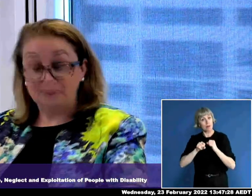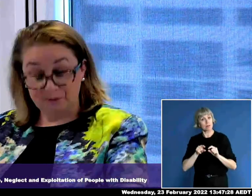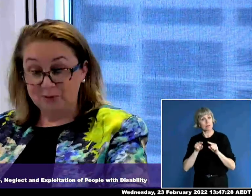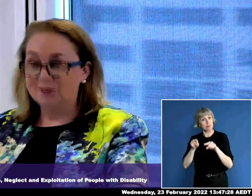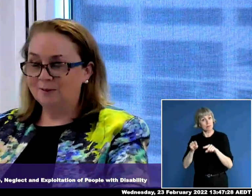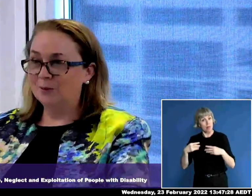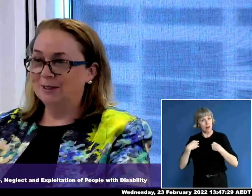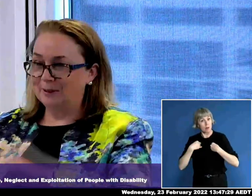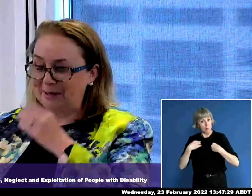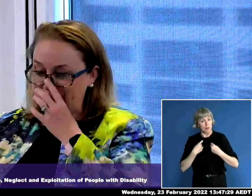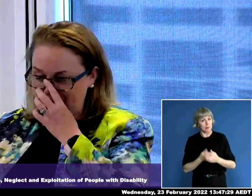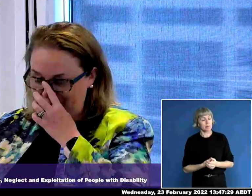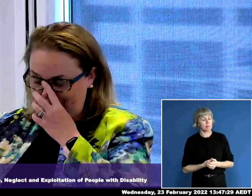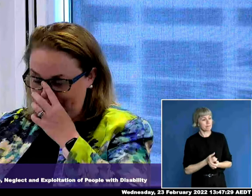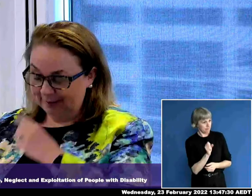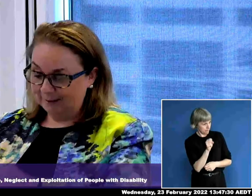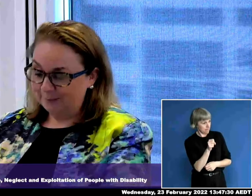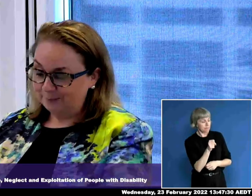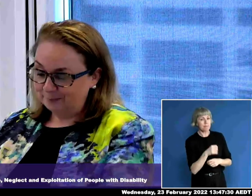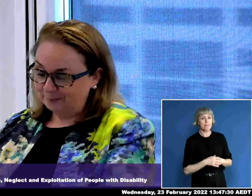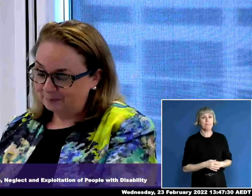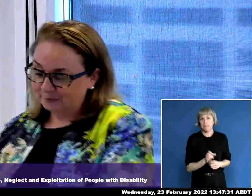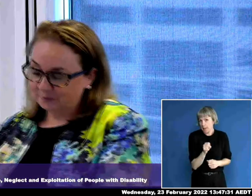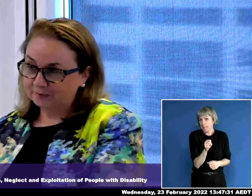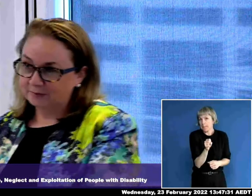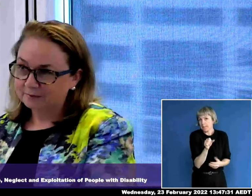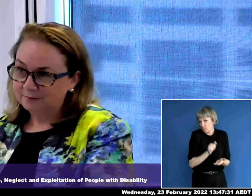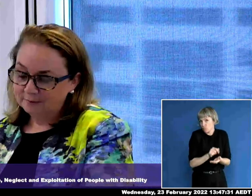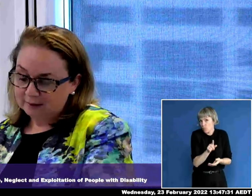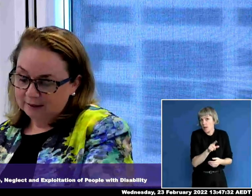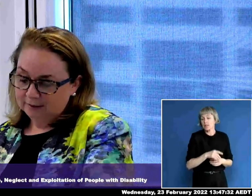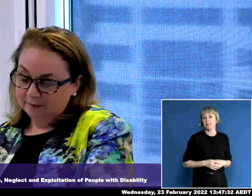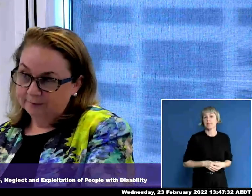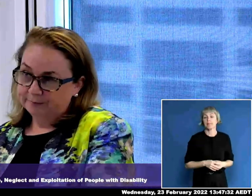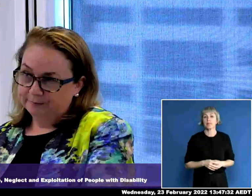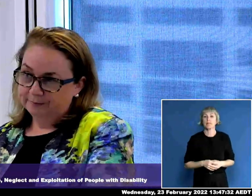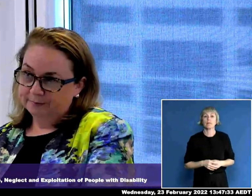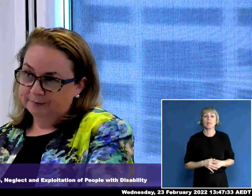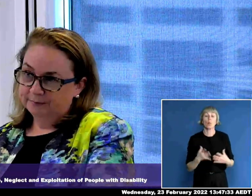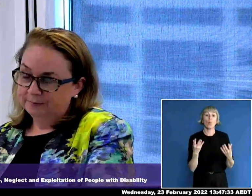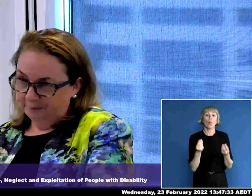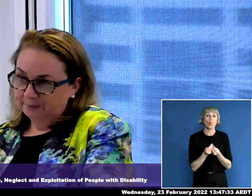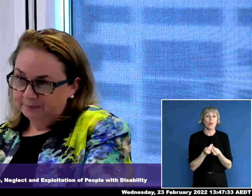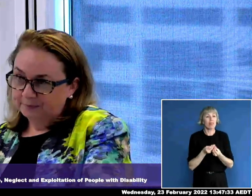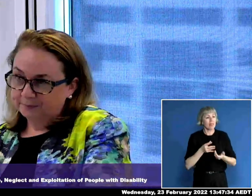Go ahead. MZIA: With hospitality - you can learn a textbook, you can learn at